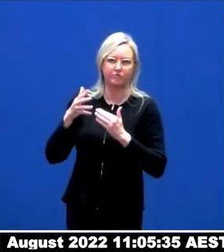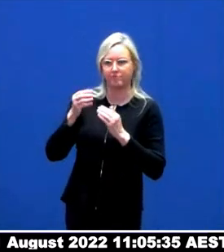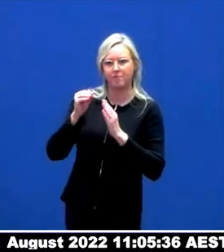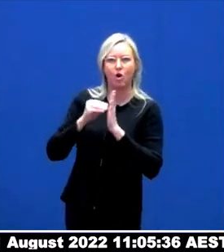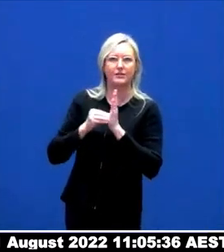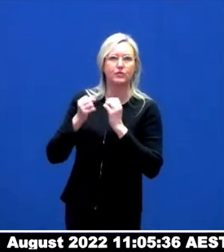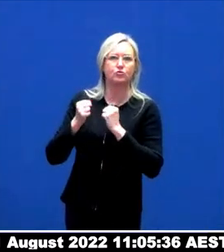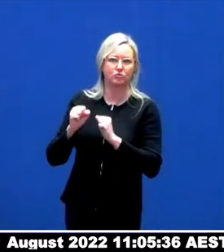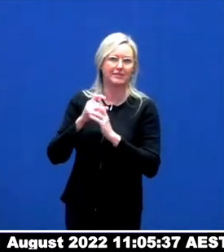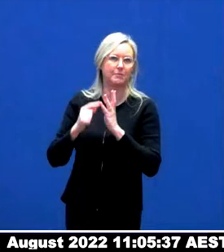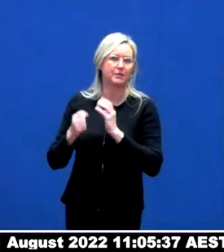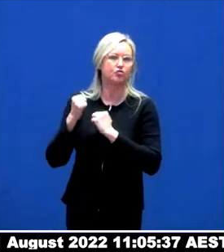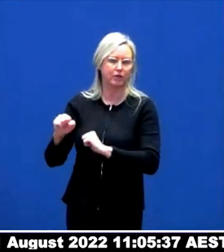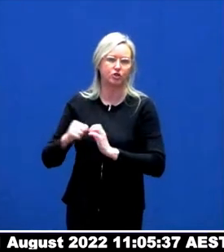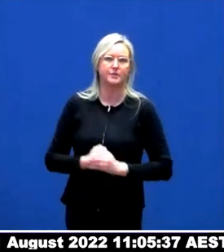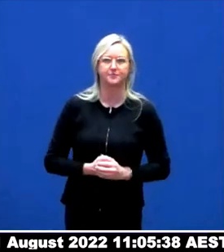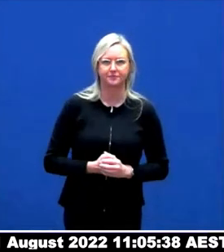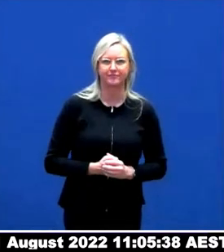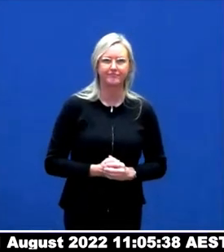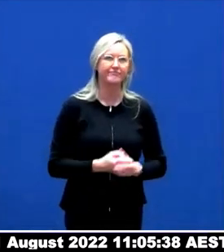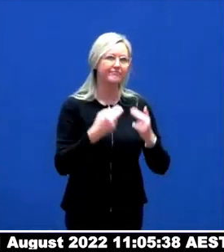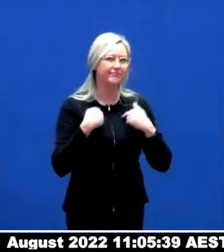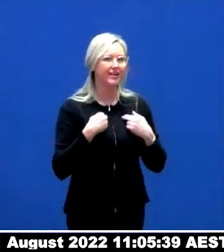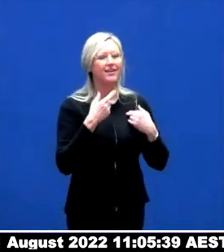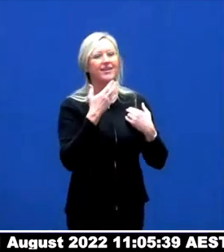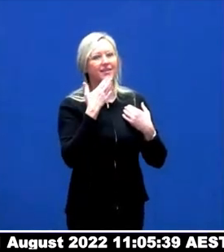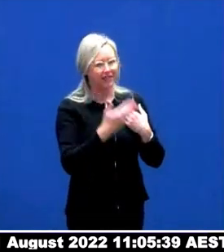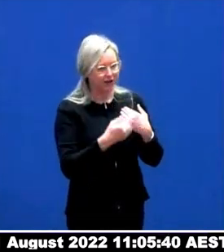system. But the Commissioners might have some questions on those issues too.